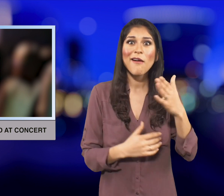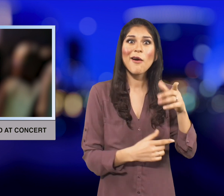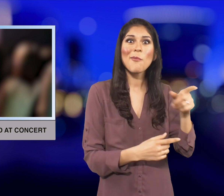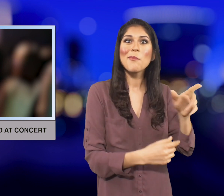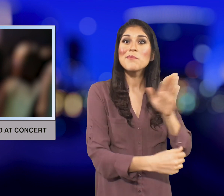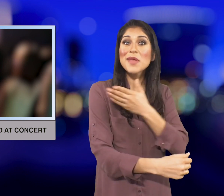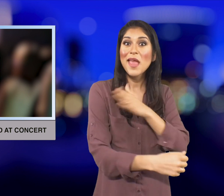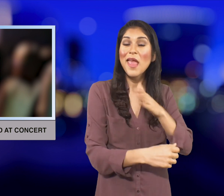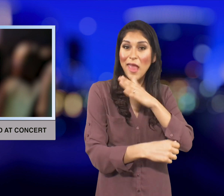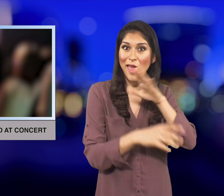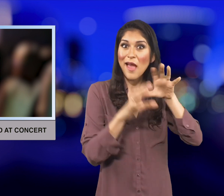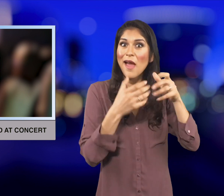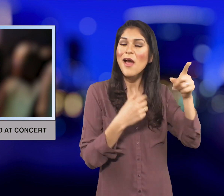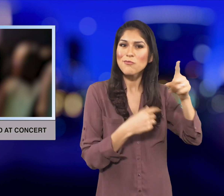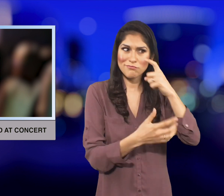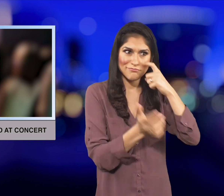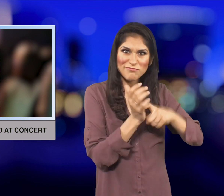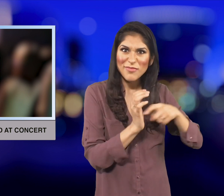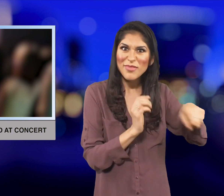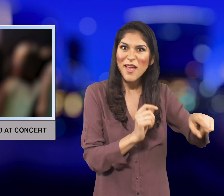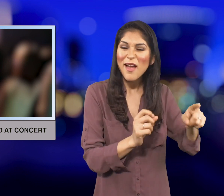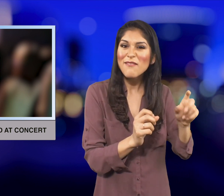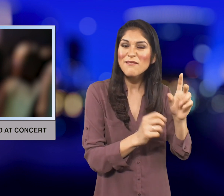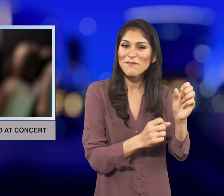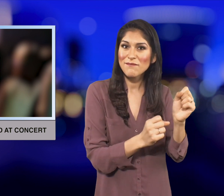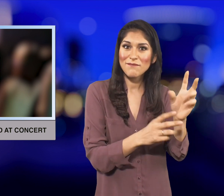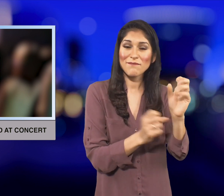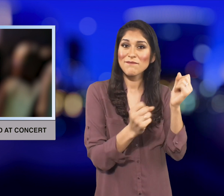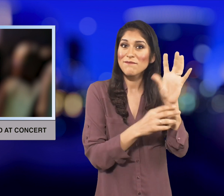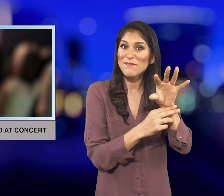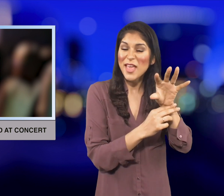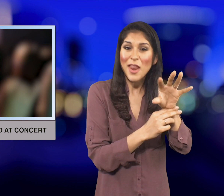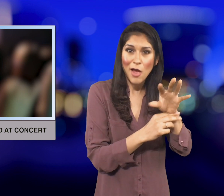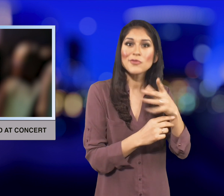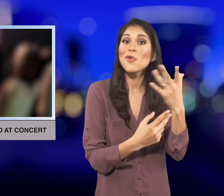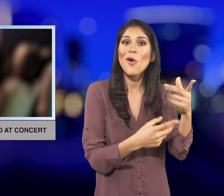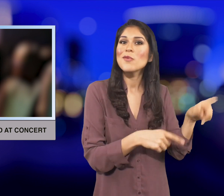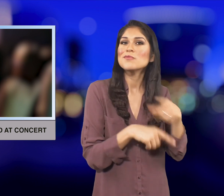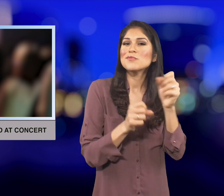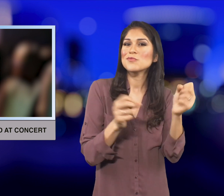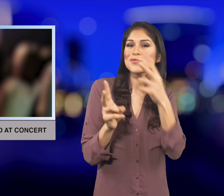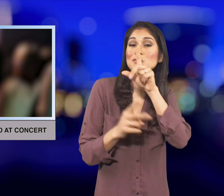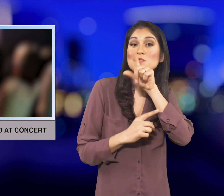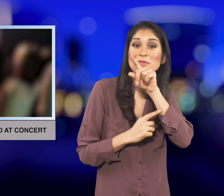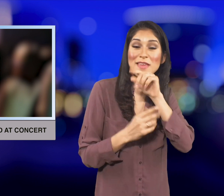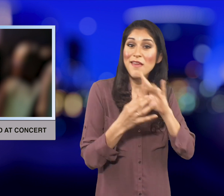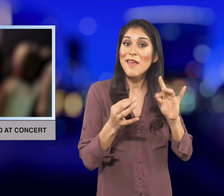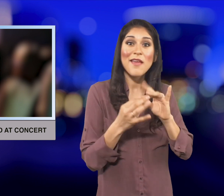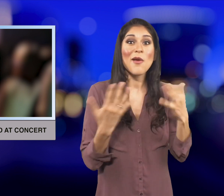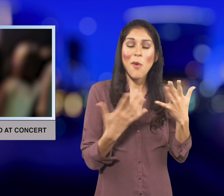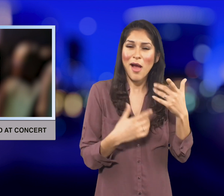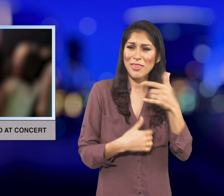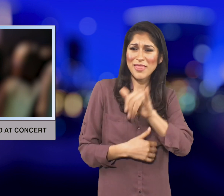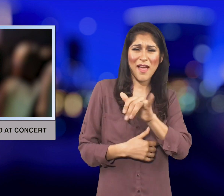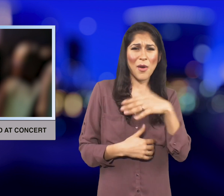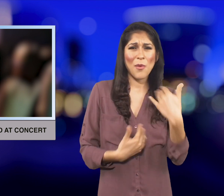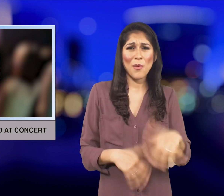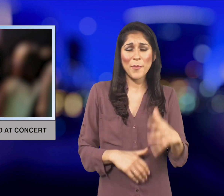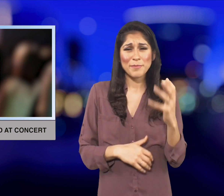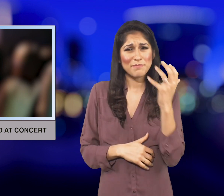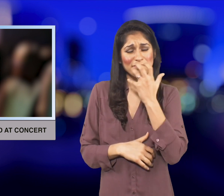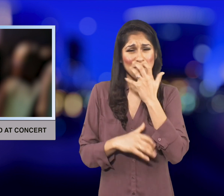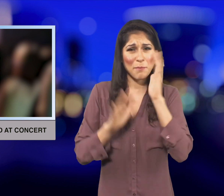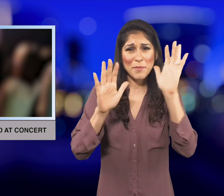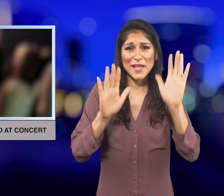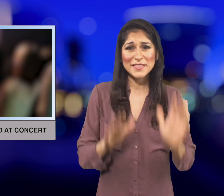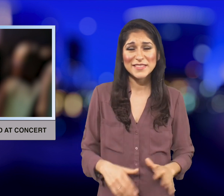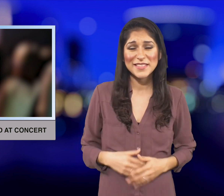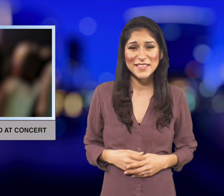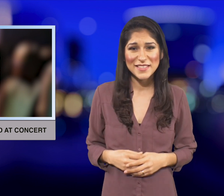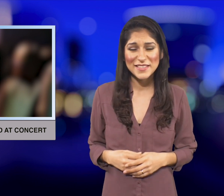It got the attention of the band which tweeted out a video with the statement "This is amazing!"